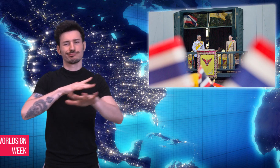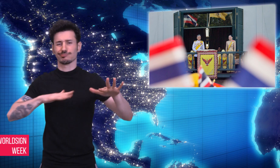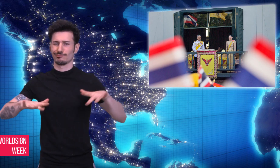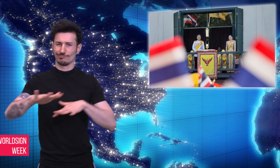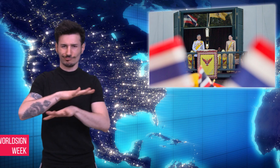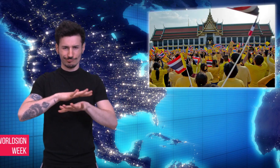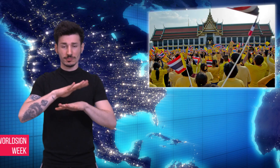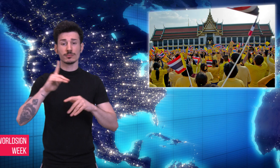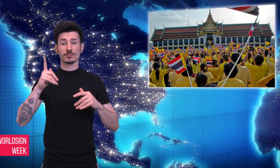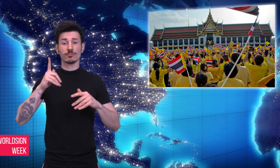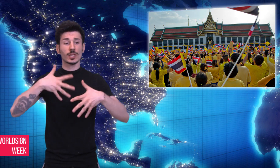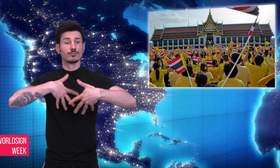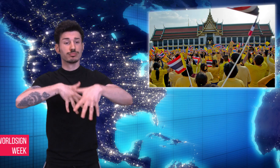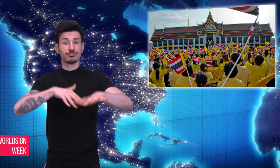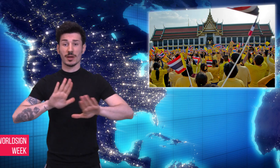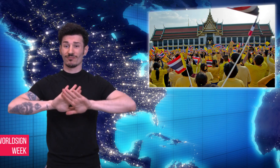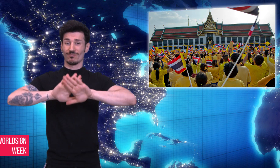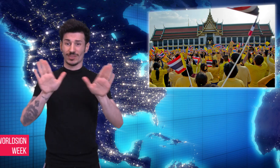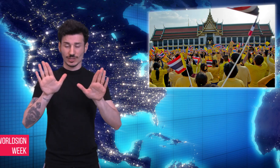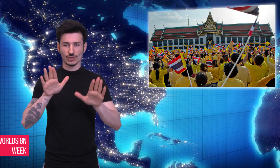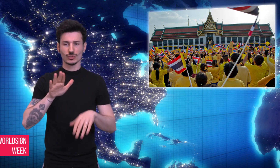associated with the monarchy.